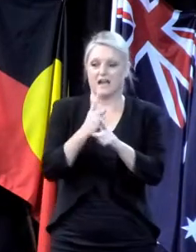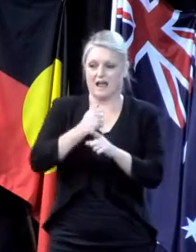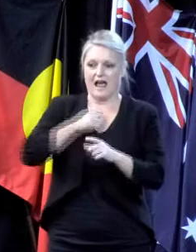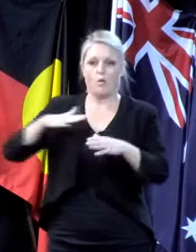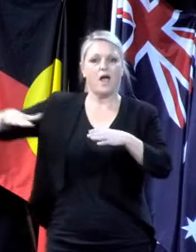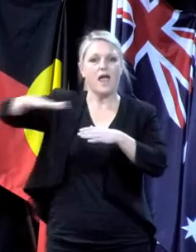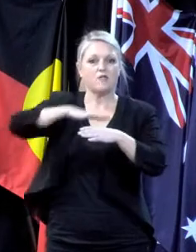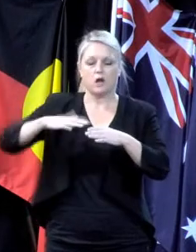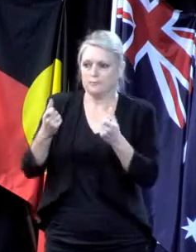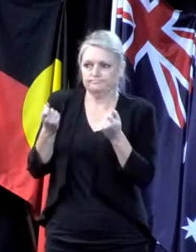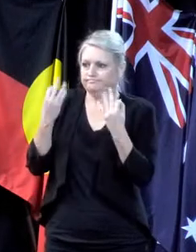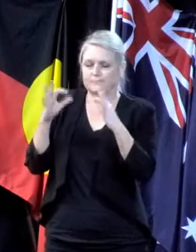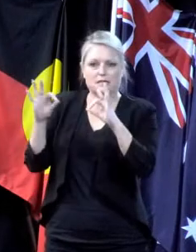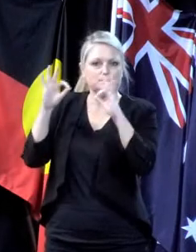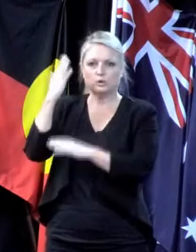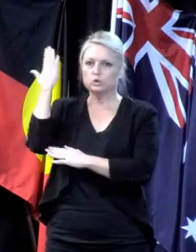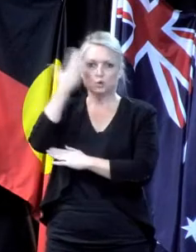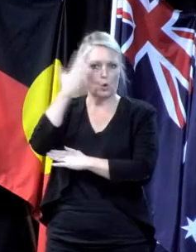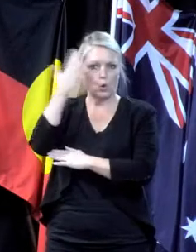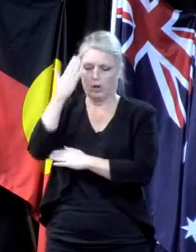So, all of our children attend their local school.